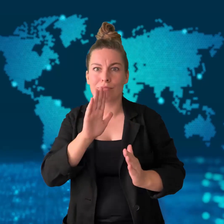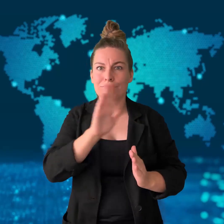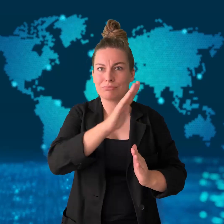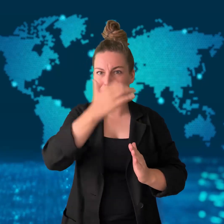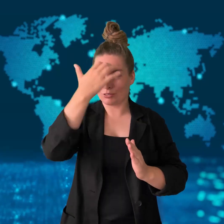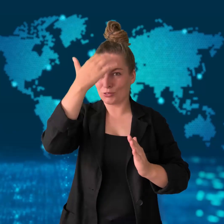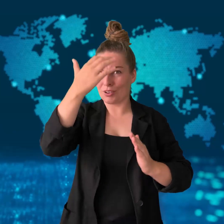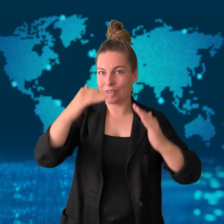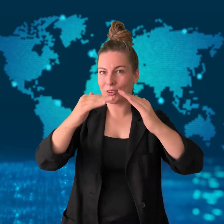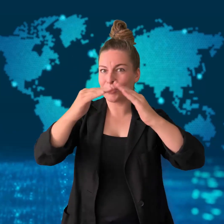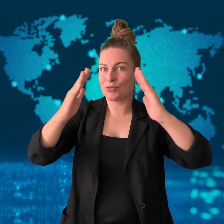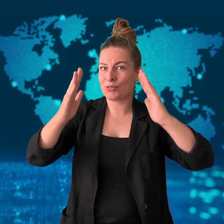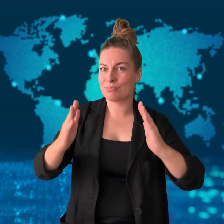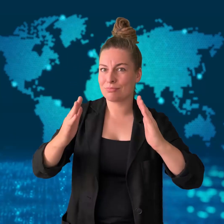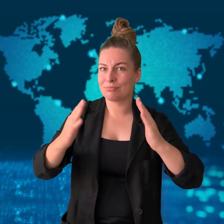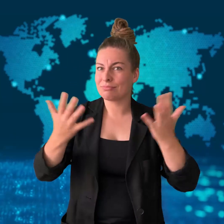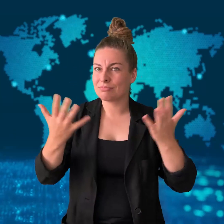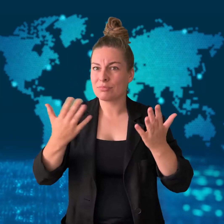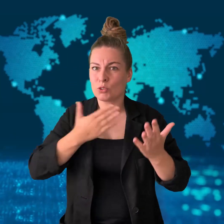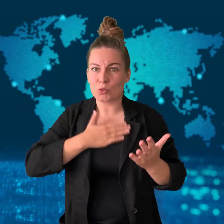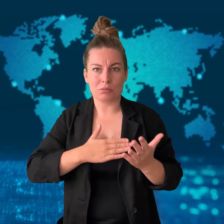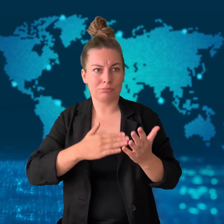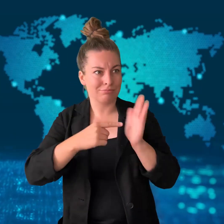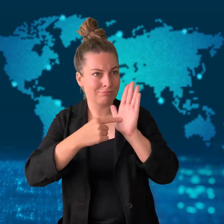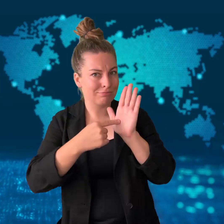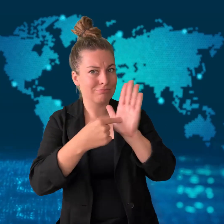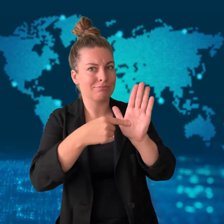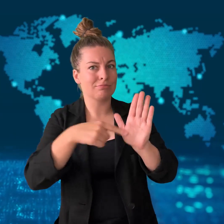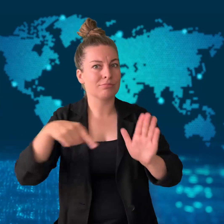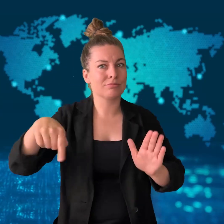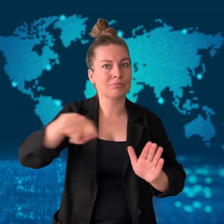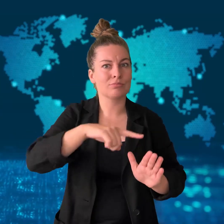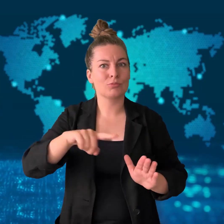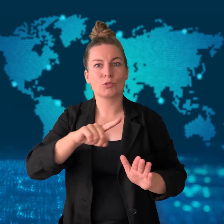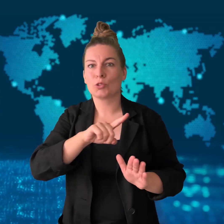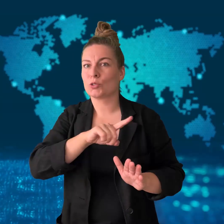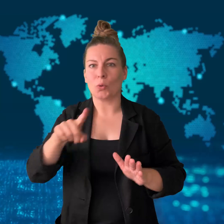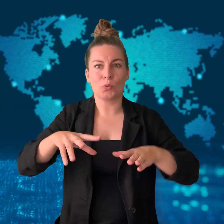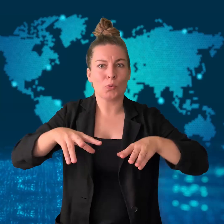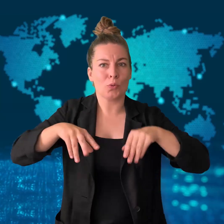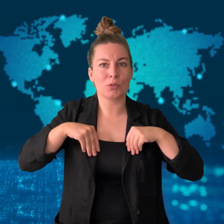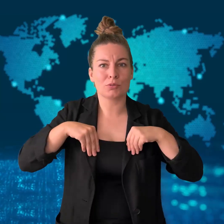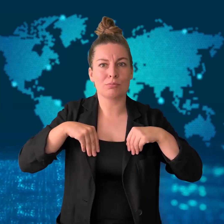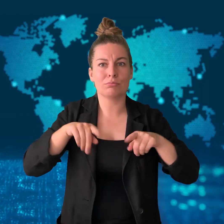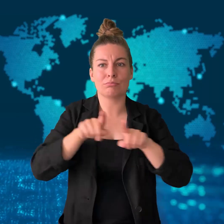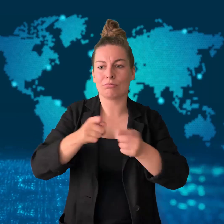Their chief executive, Graham Smith, called the